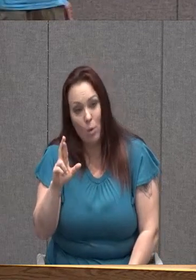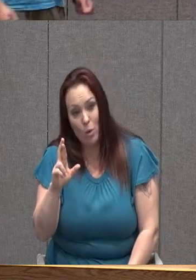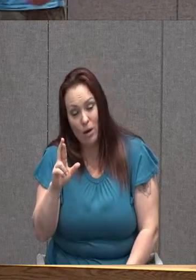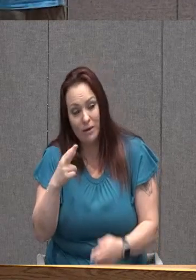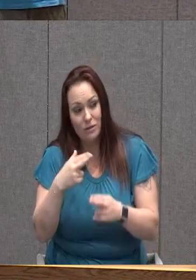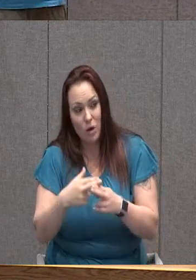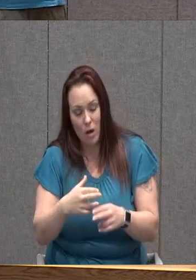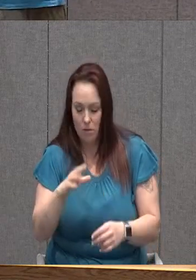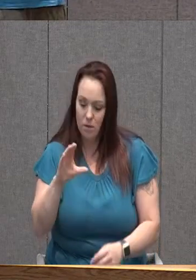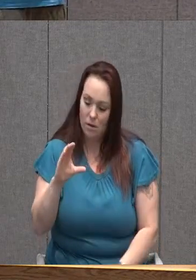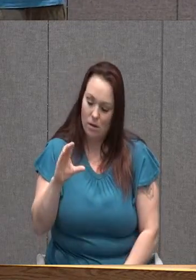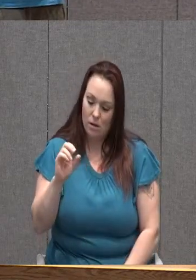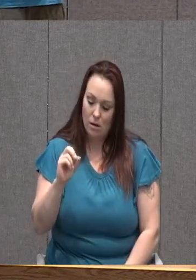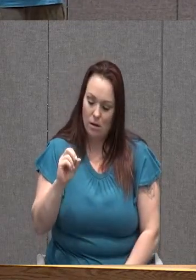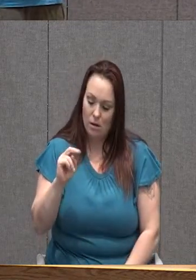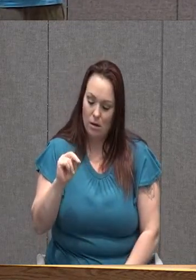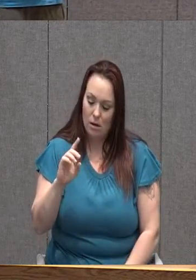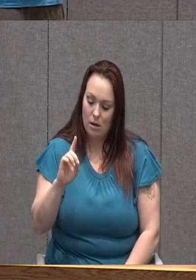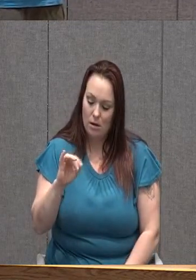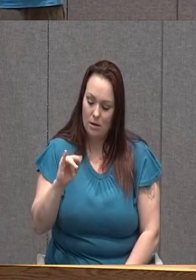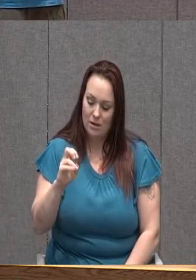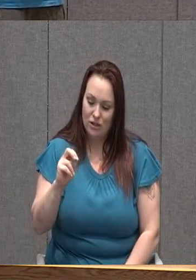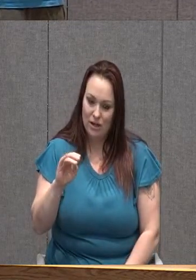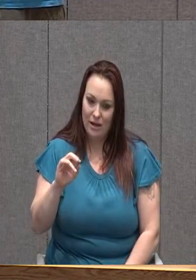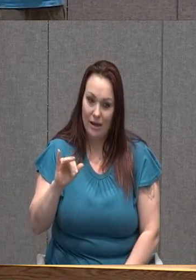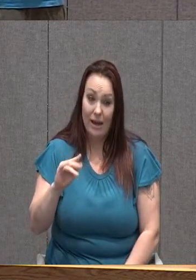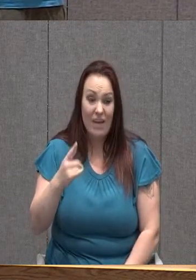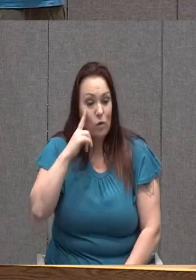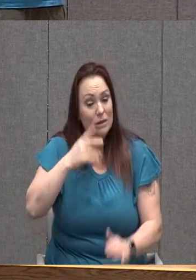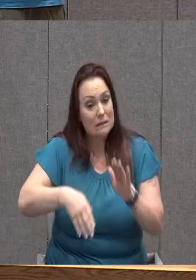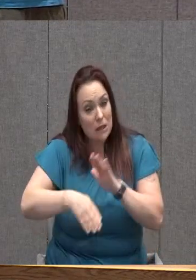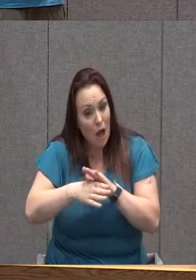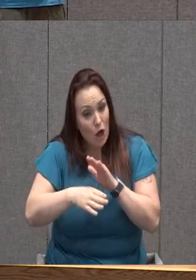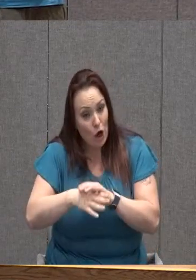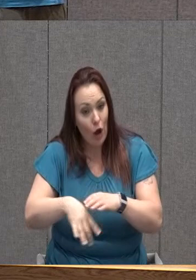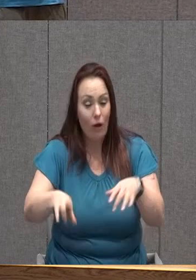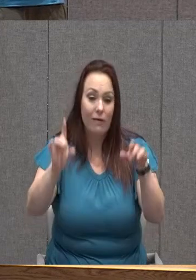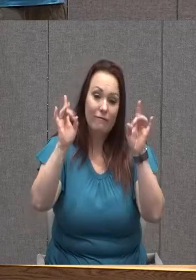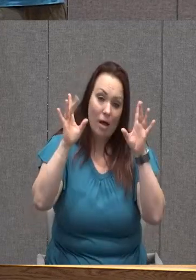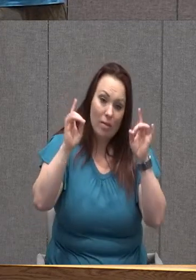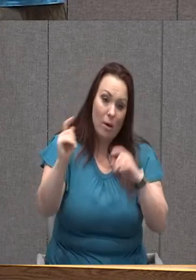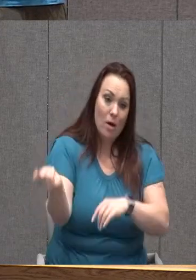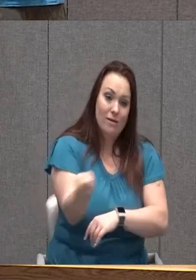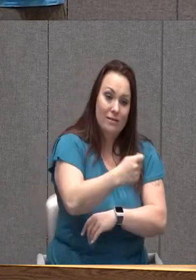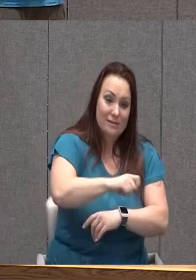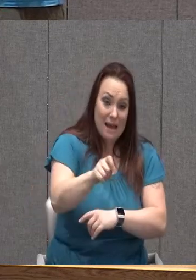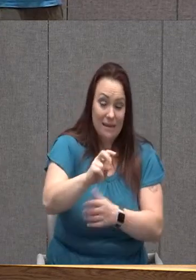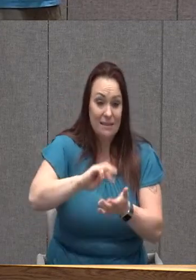or play tennis, you also have to be able to play for a long time without getting tired.